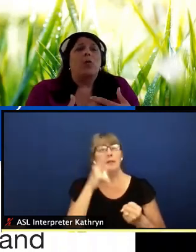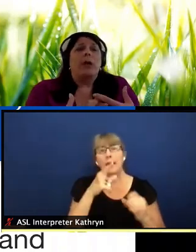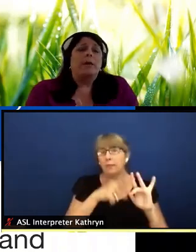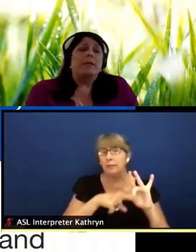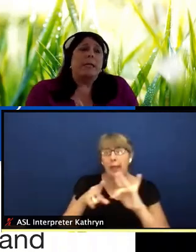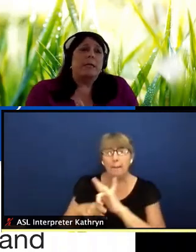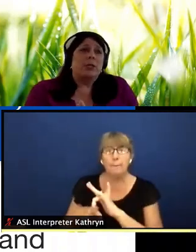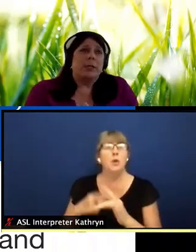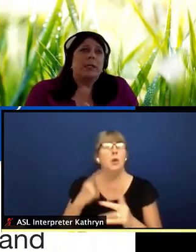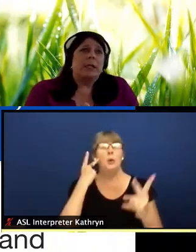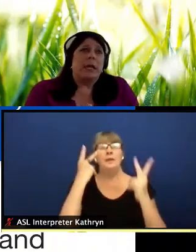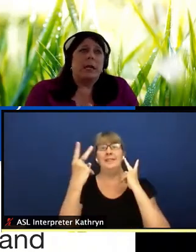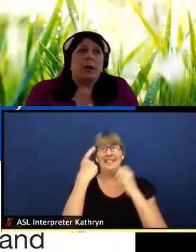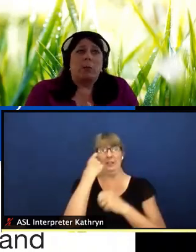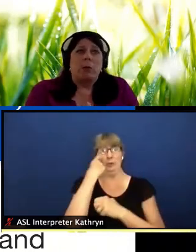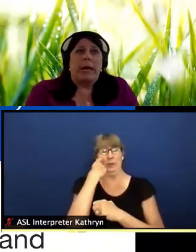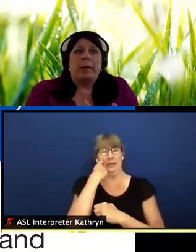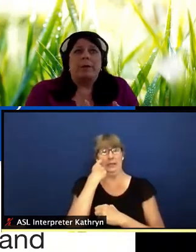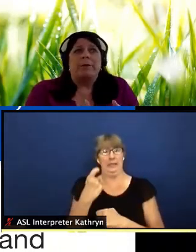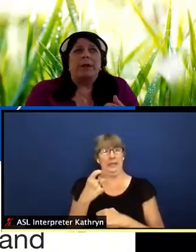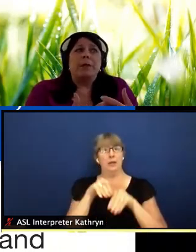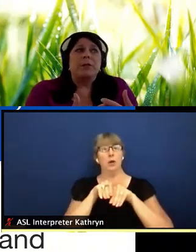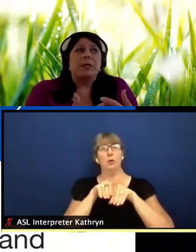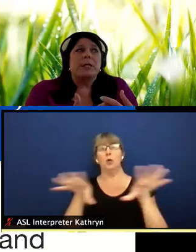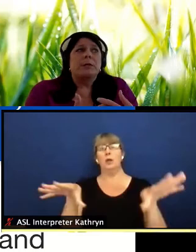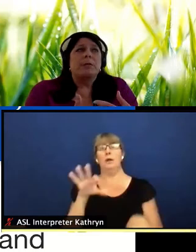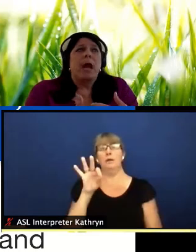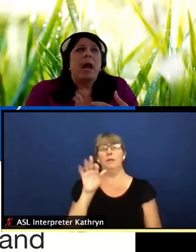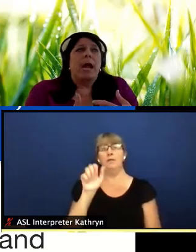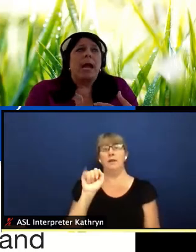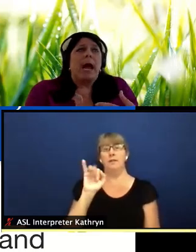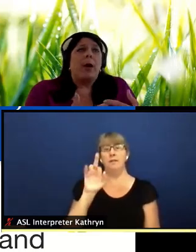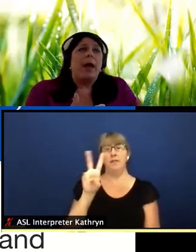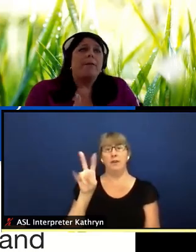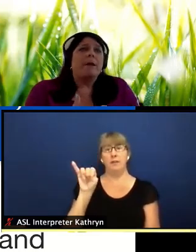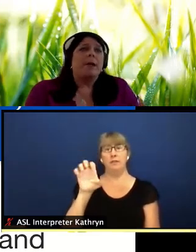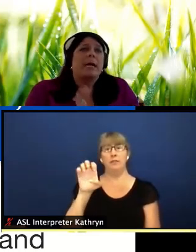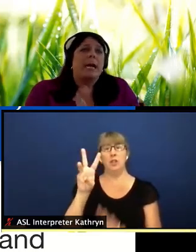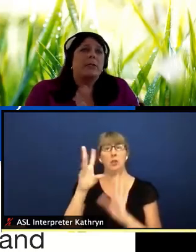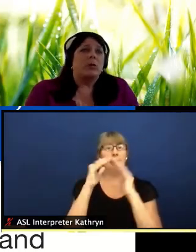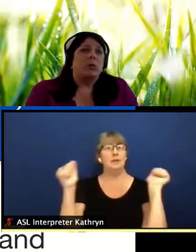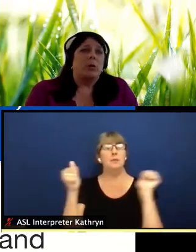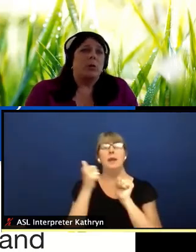We have seen this recently in our rollout of the Fairview system and how everybody has a role,